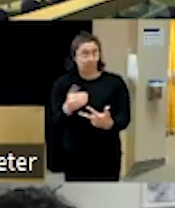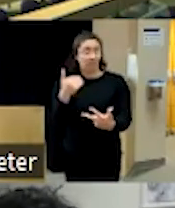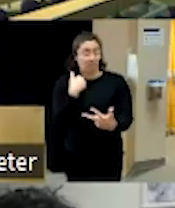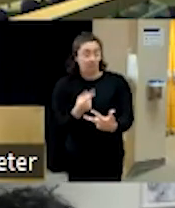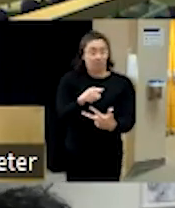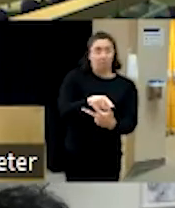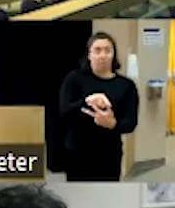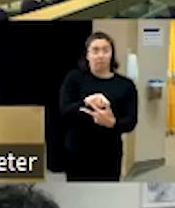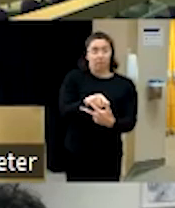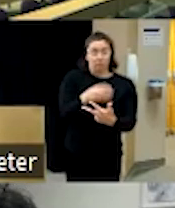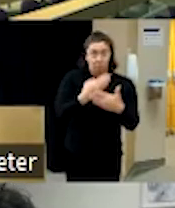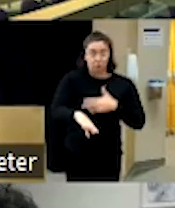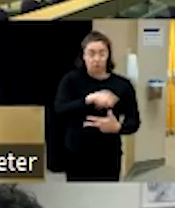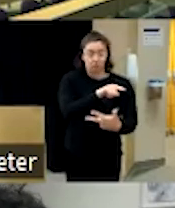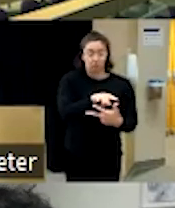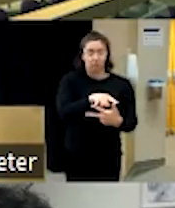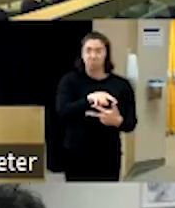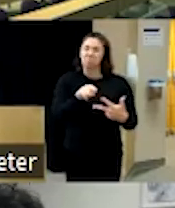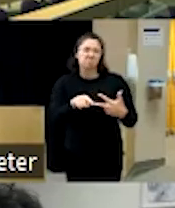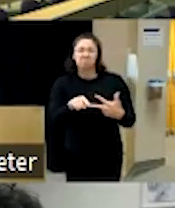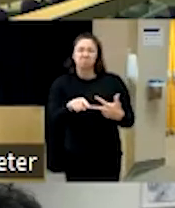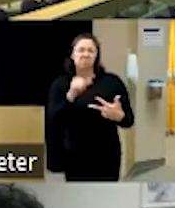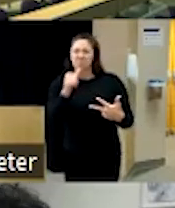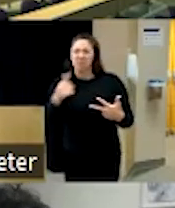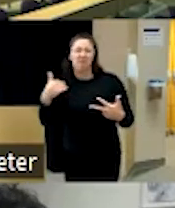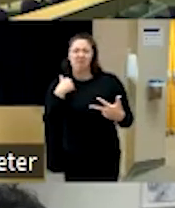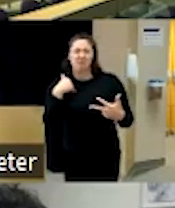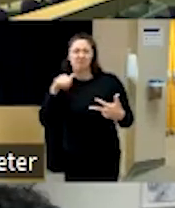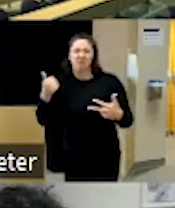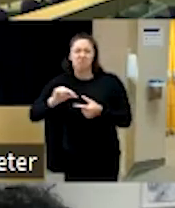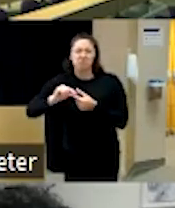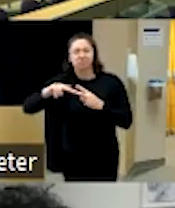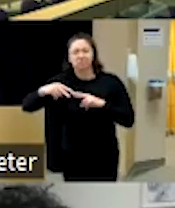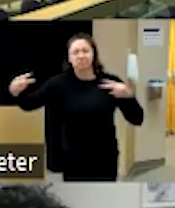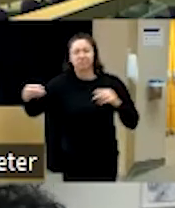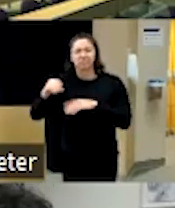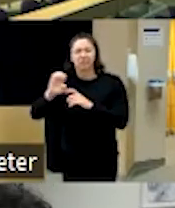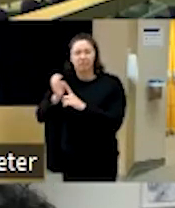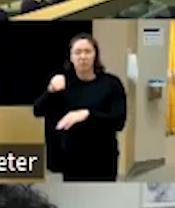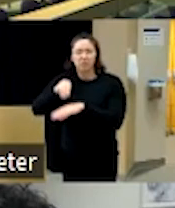at Birth but you're not very pessimistic and not very anxious then you also don't get chronic pain